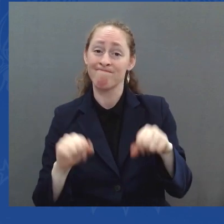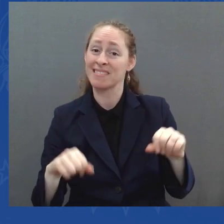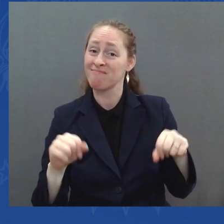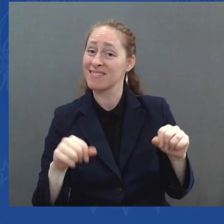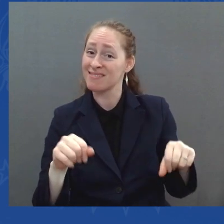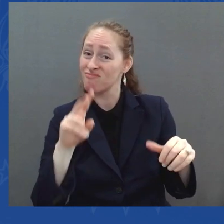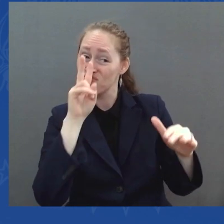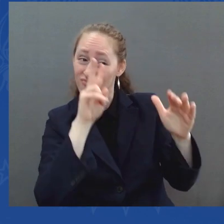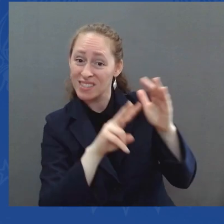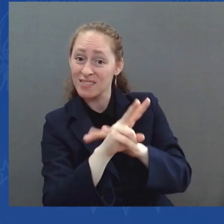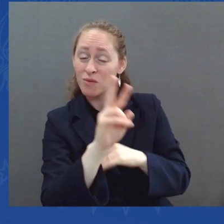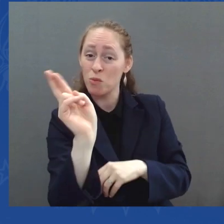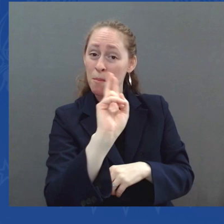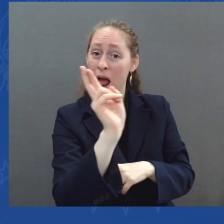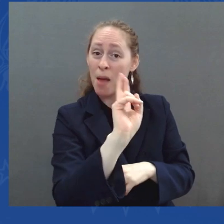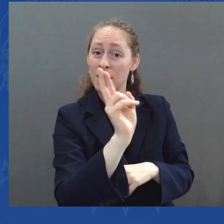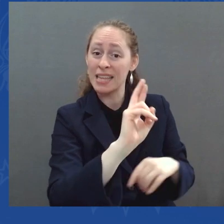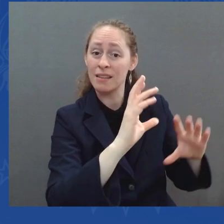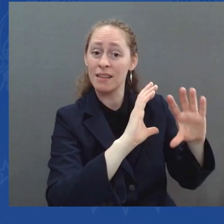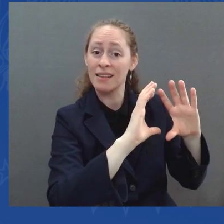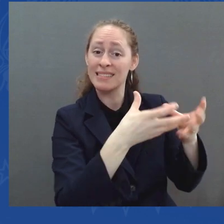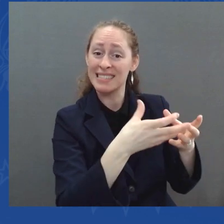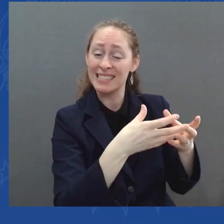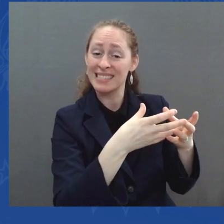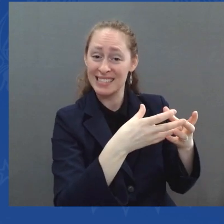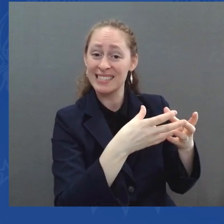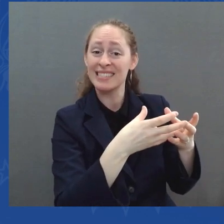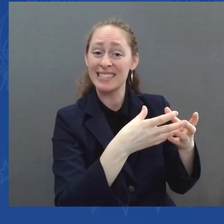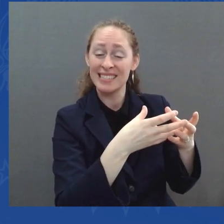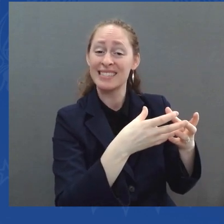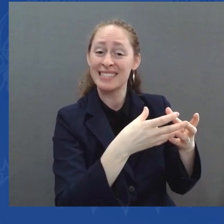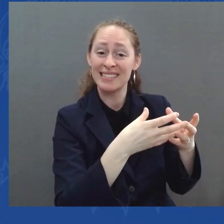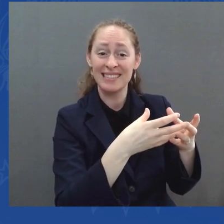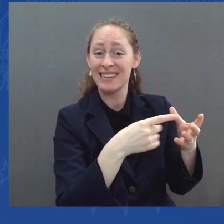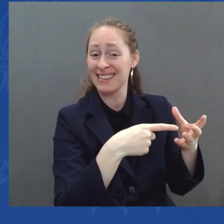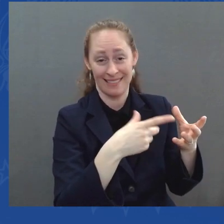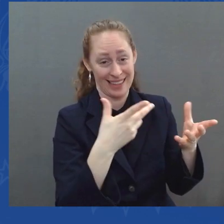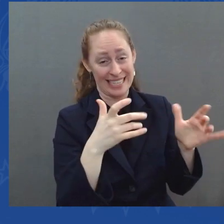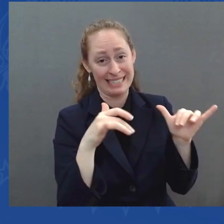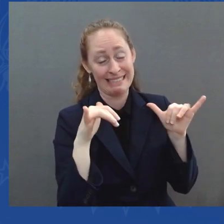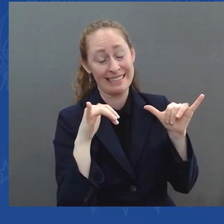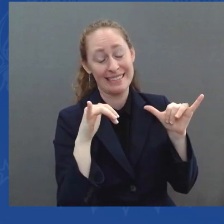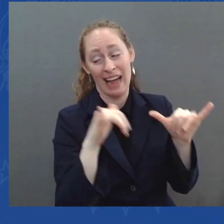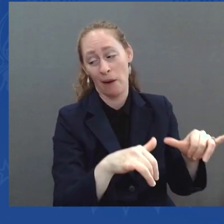Good folks, but haven't changed a lot. They continue to attack the Affordable Care Act.